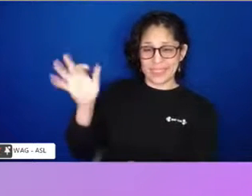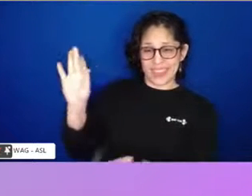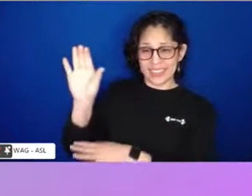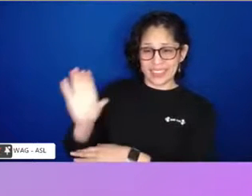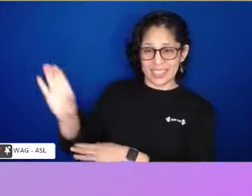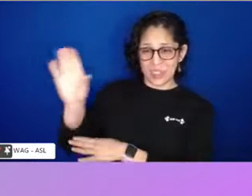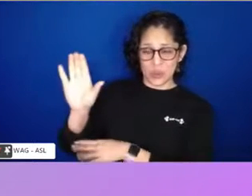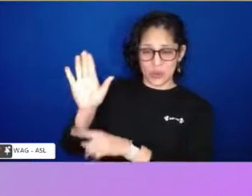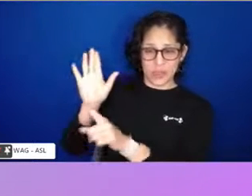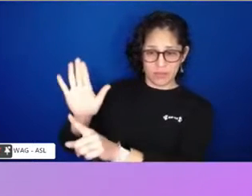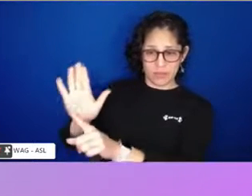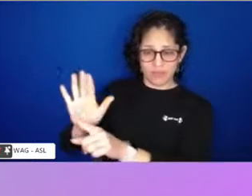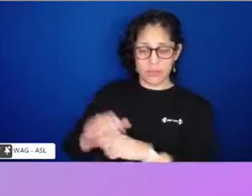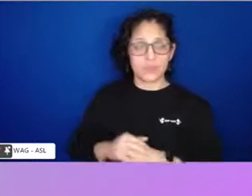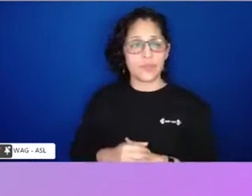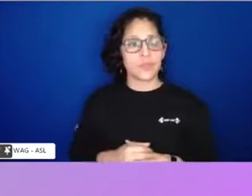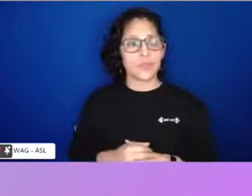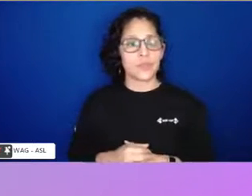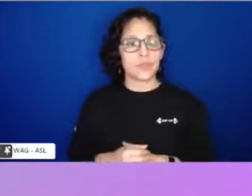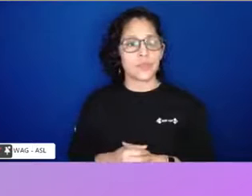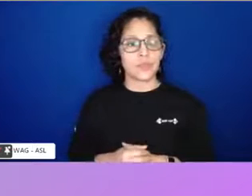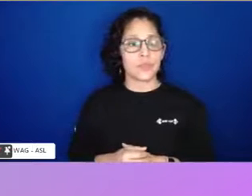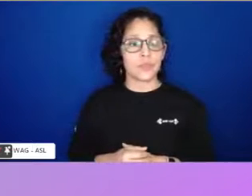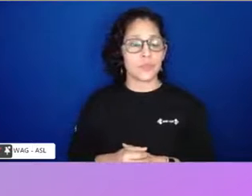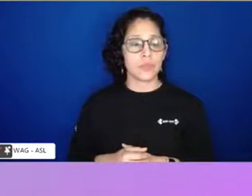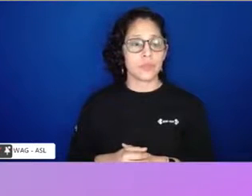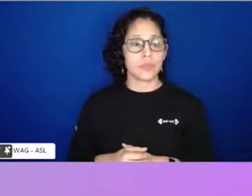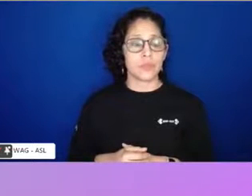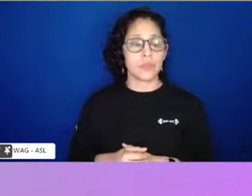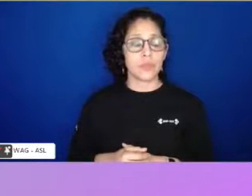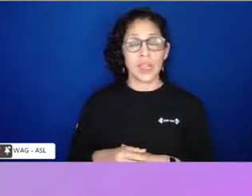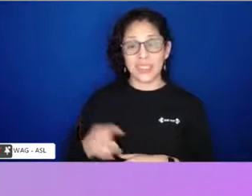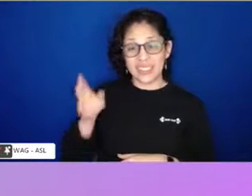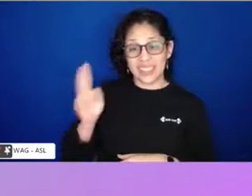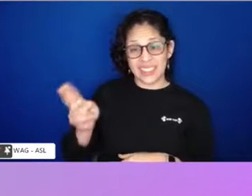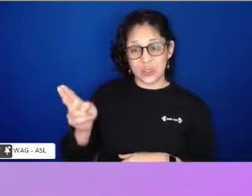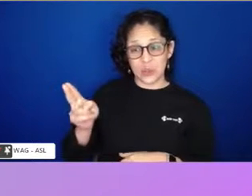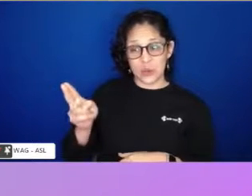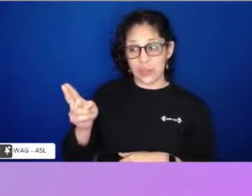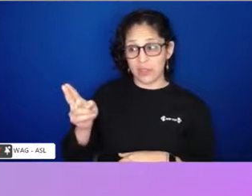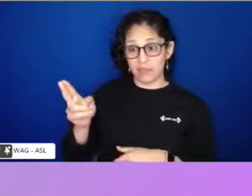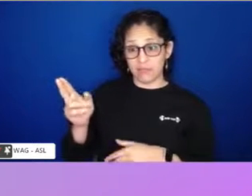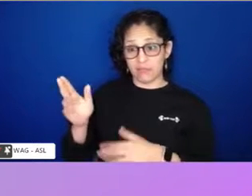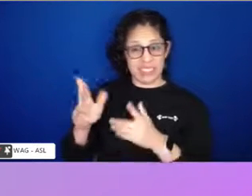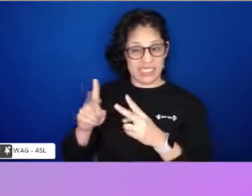still designing based on a 19th century construct. think As we about design through